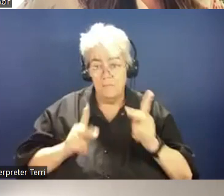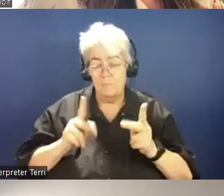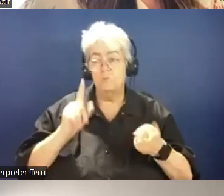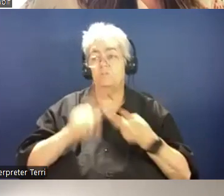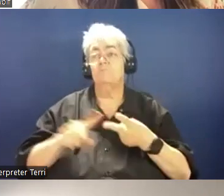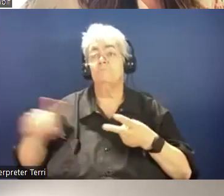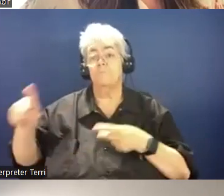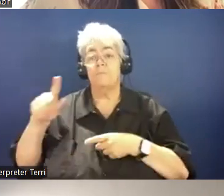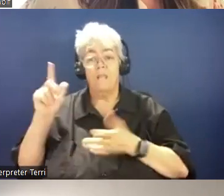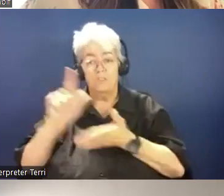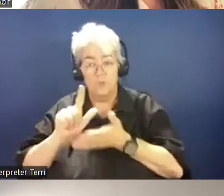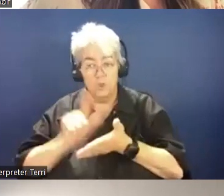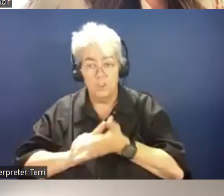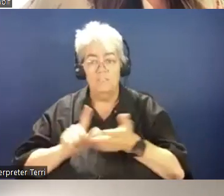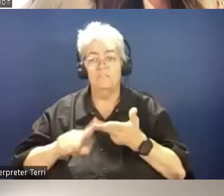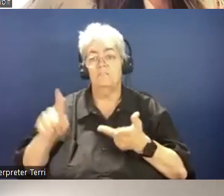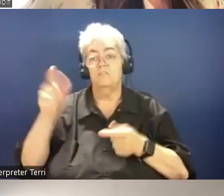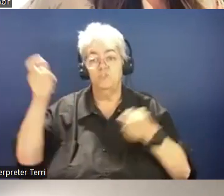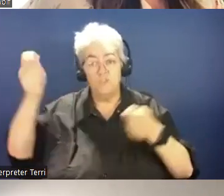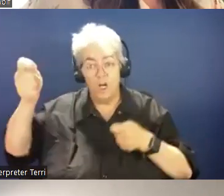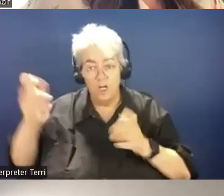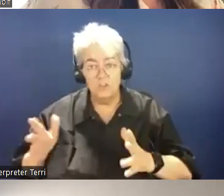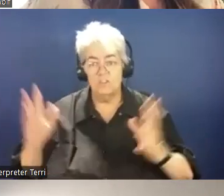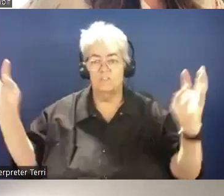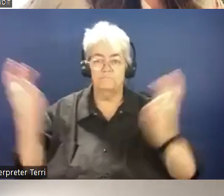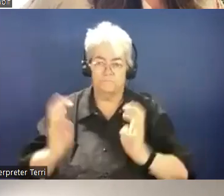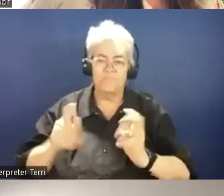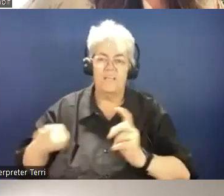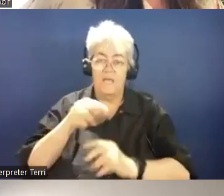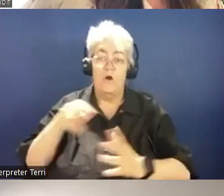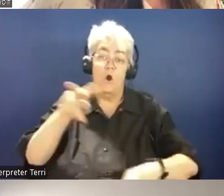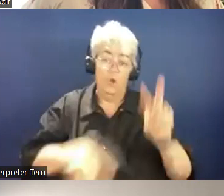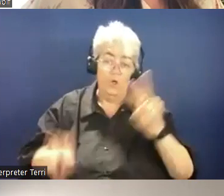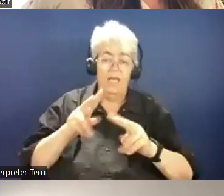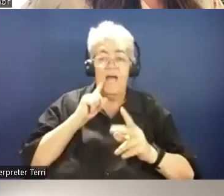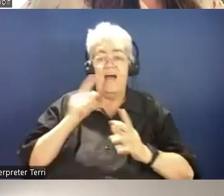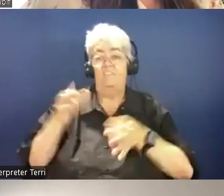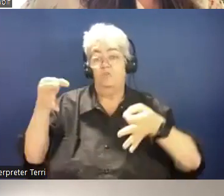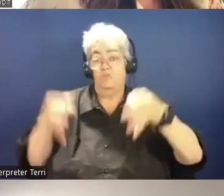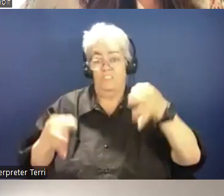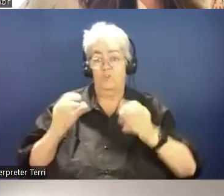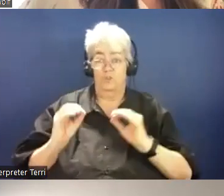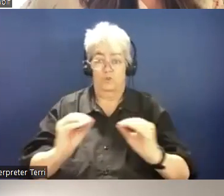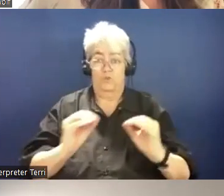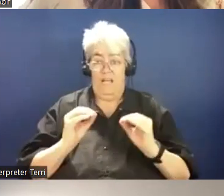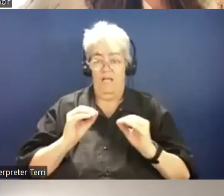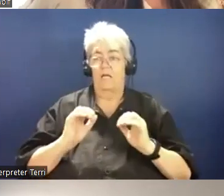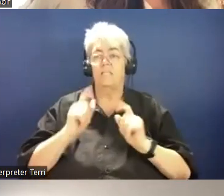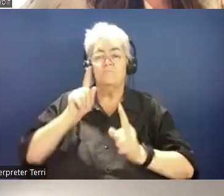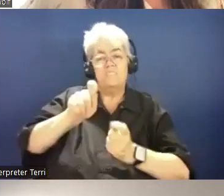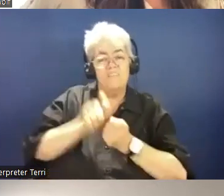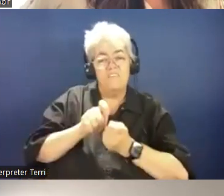And they are reviewing judicial training specific to survivors and victims and how judges interact.